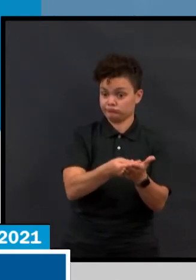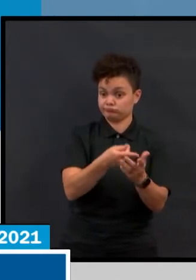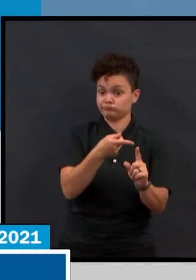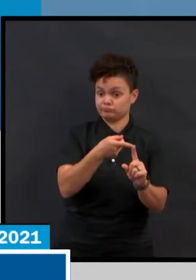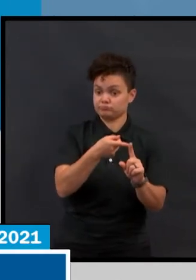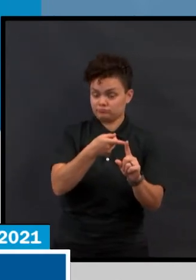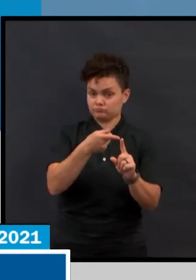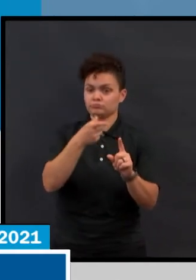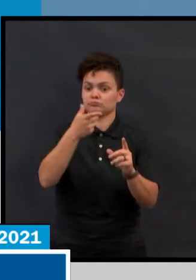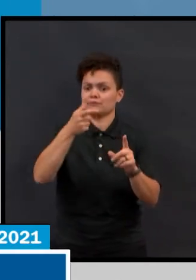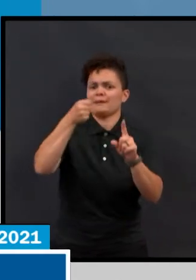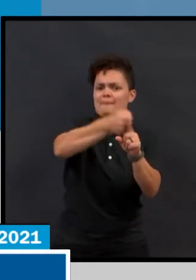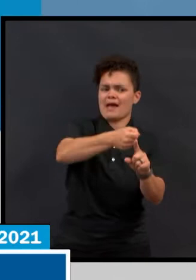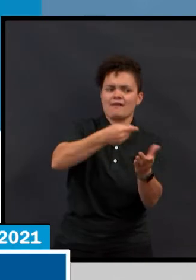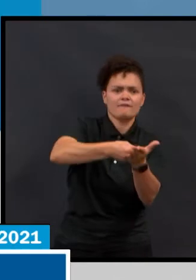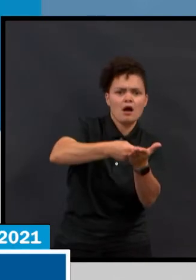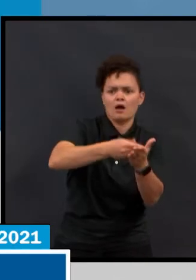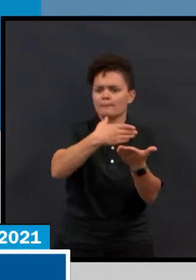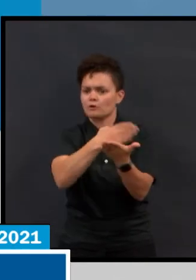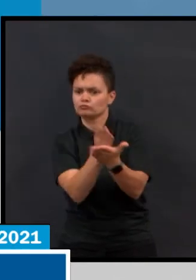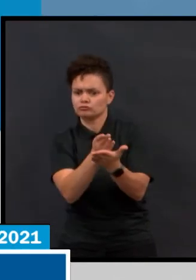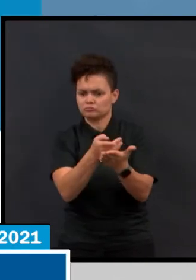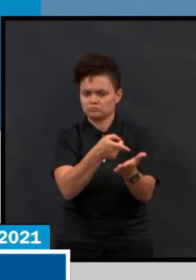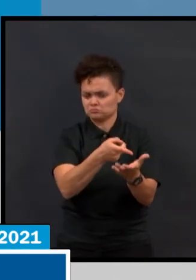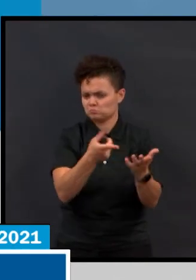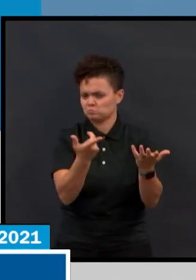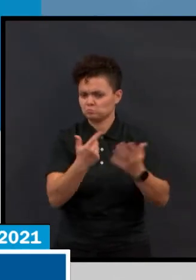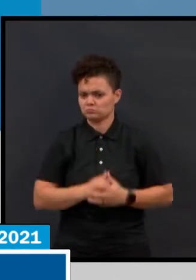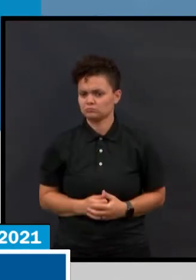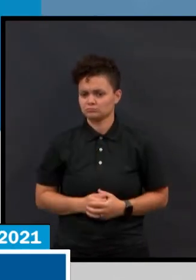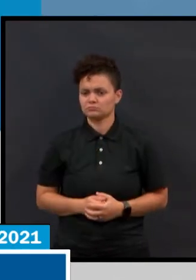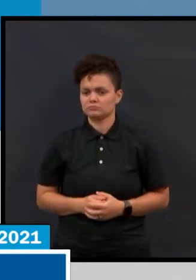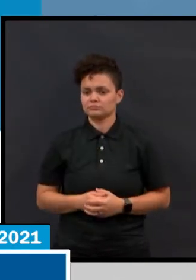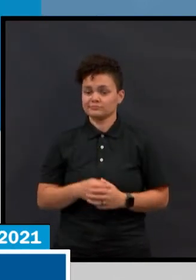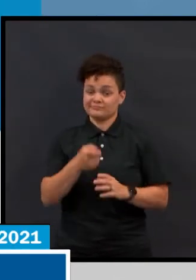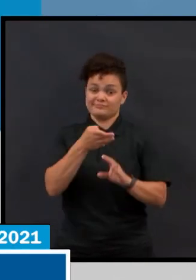struggling even before the pandemic but greatly impacted by the pandemic are our women in minority